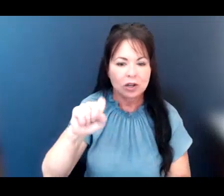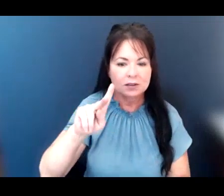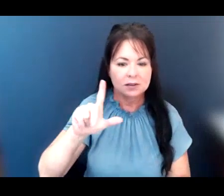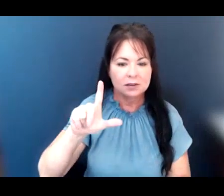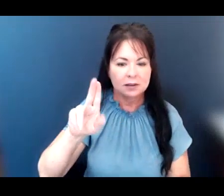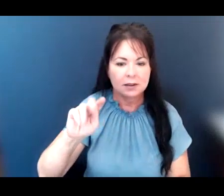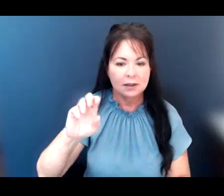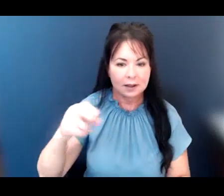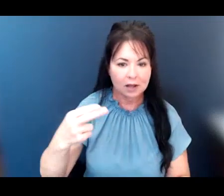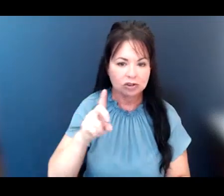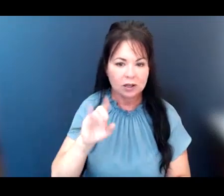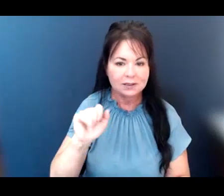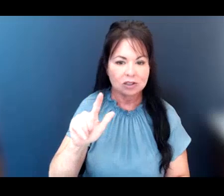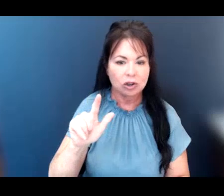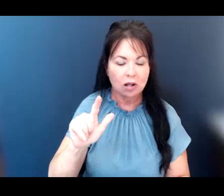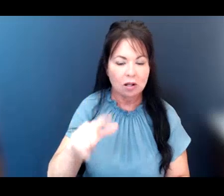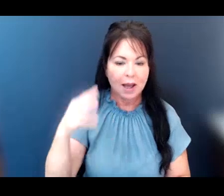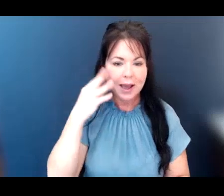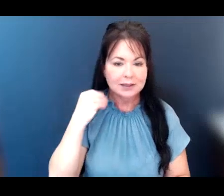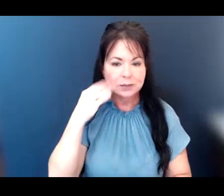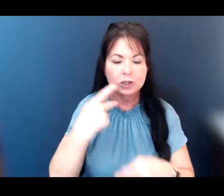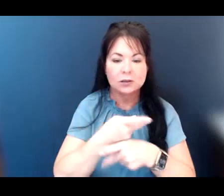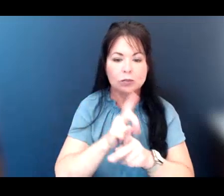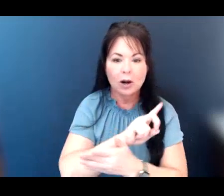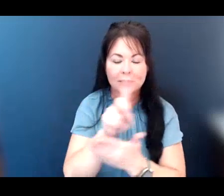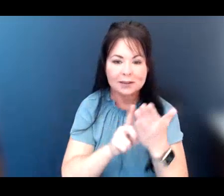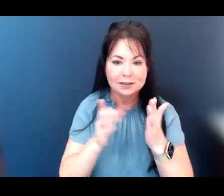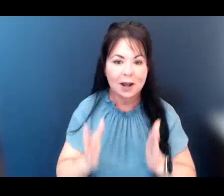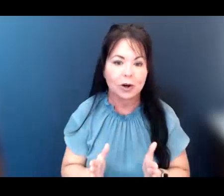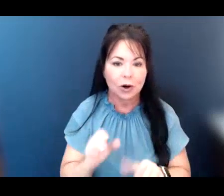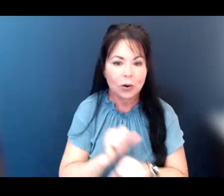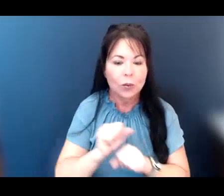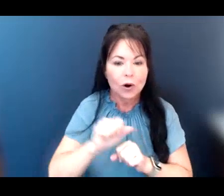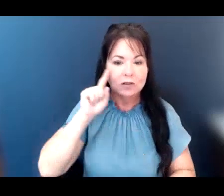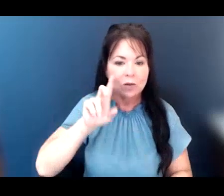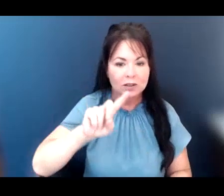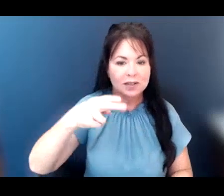working for MN-IT at DHS. And then I'm also a member of the HCD Community of Practice.